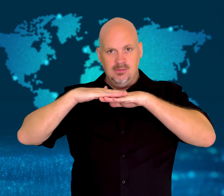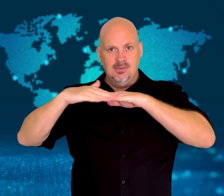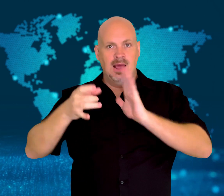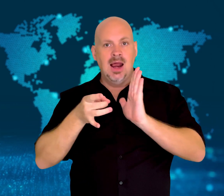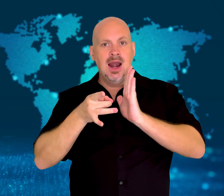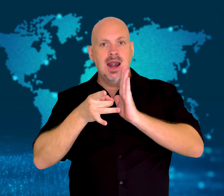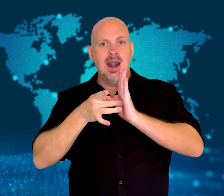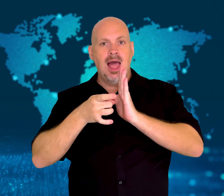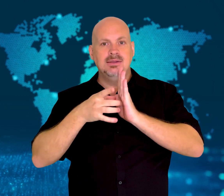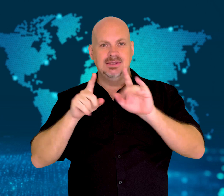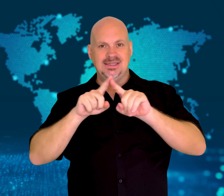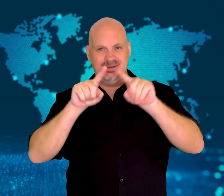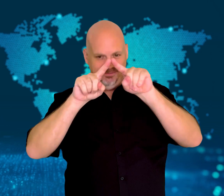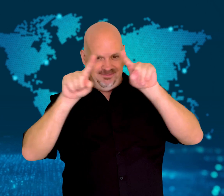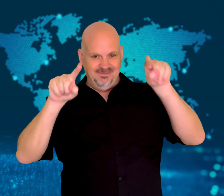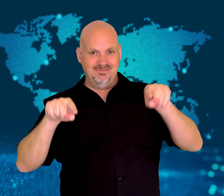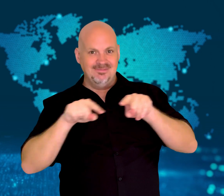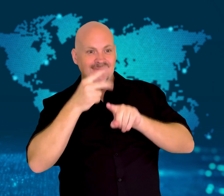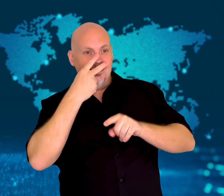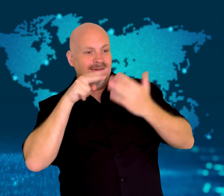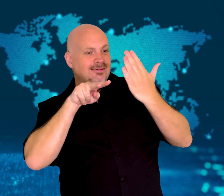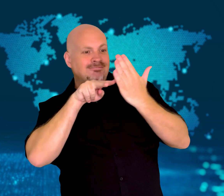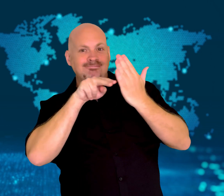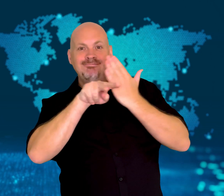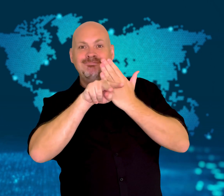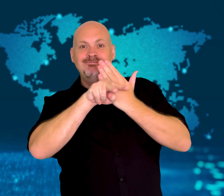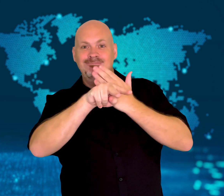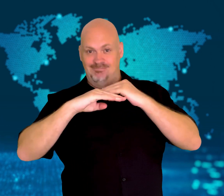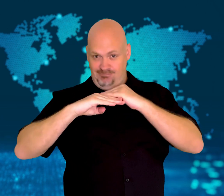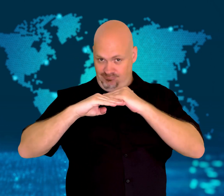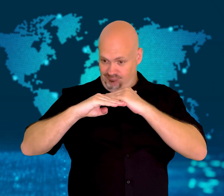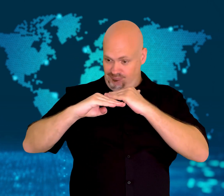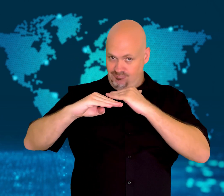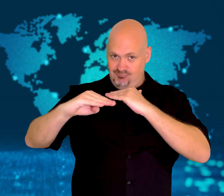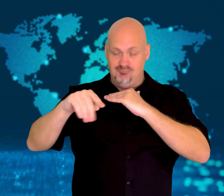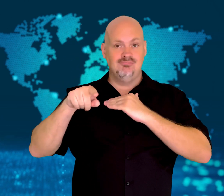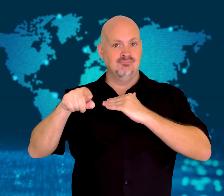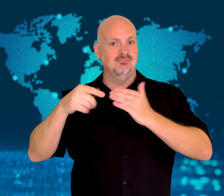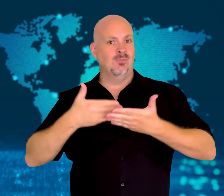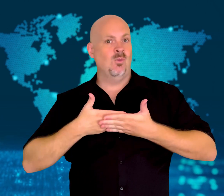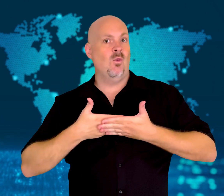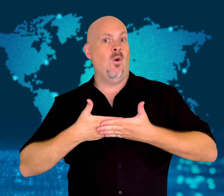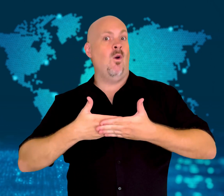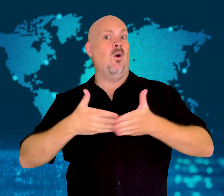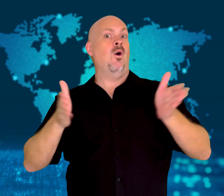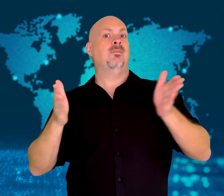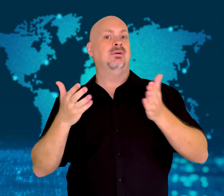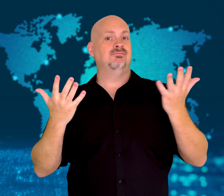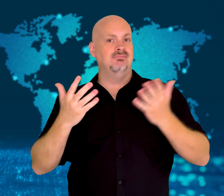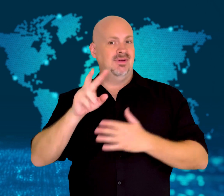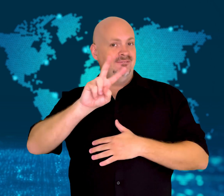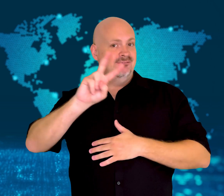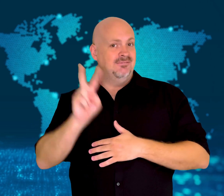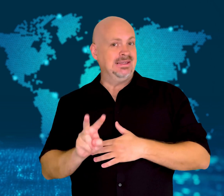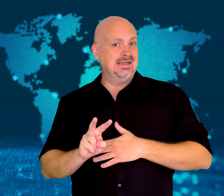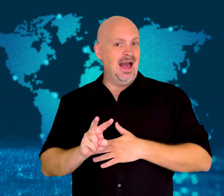The Bach Long pedestrian bridge stands at 630-meters,